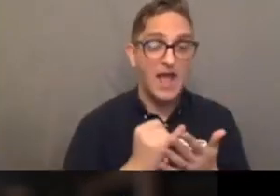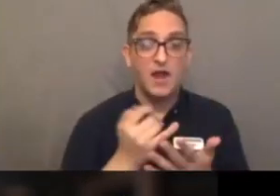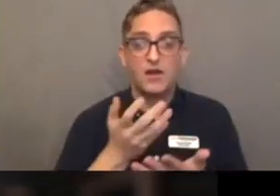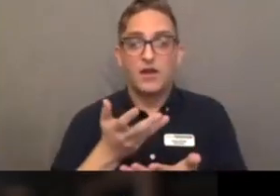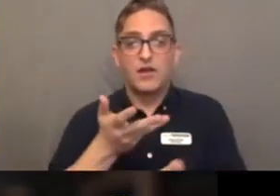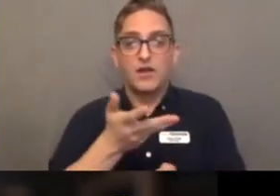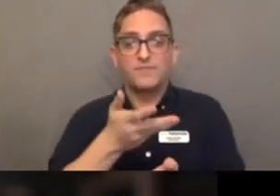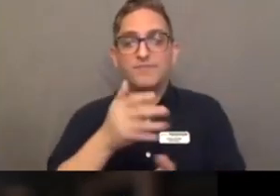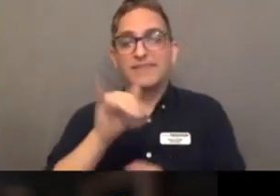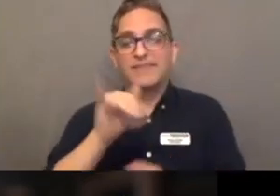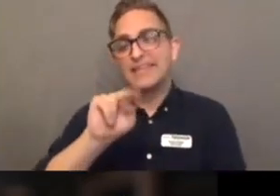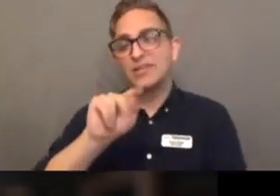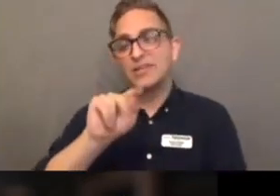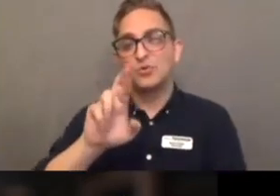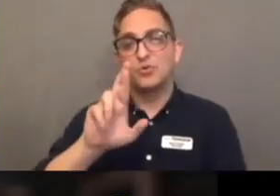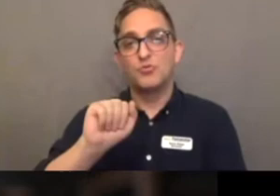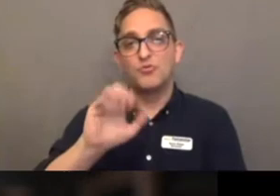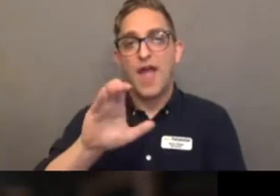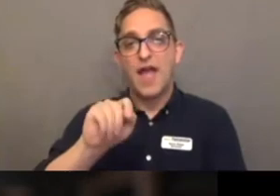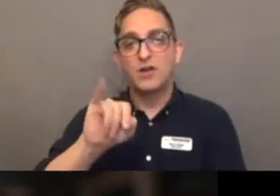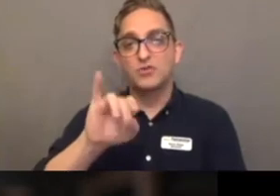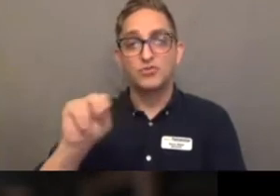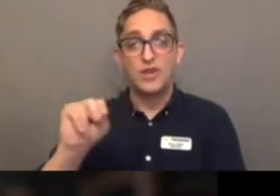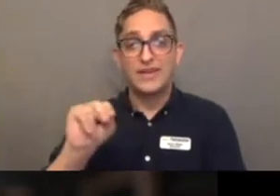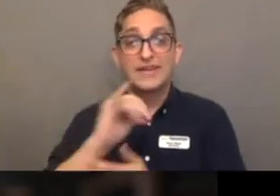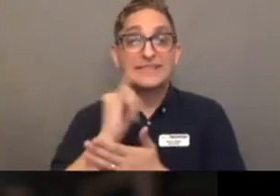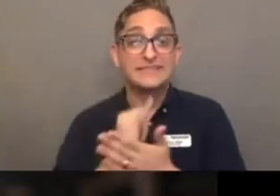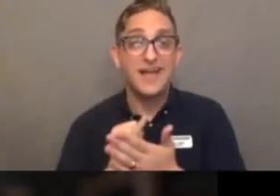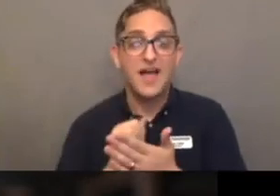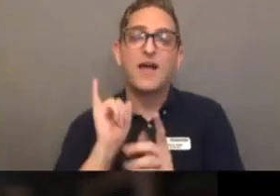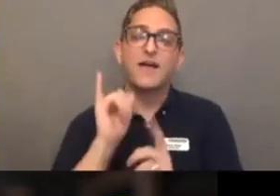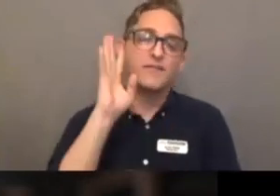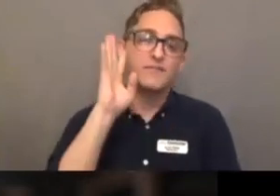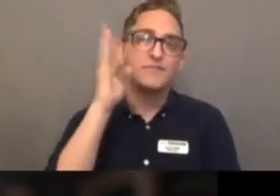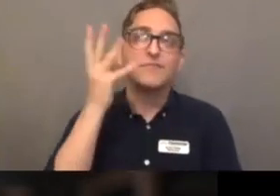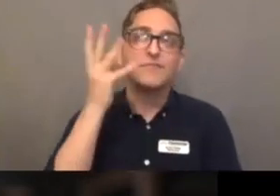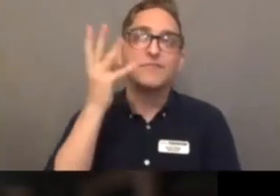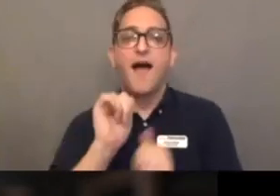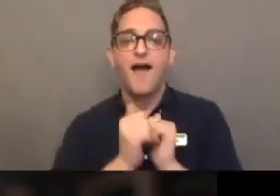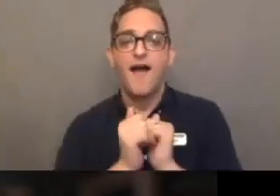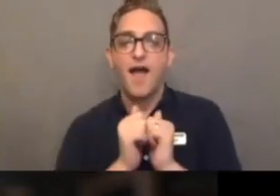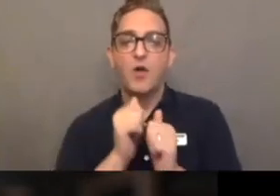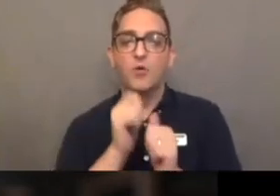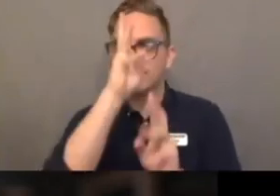that teach them how to design websites and applications and devices that you use every